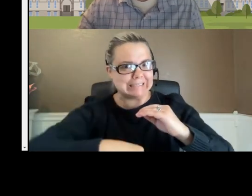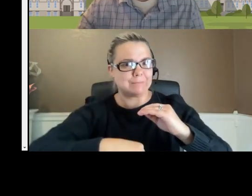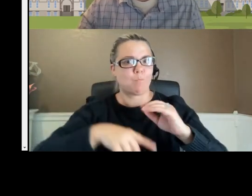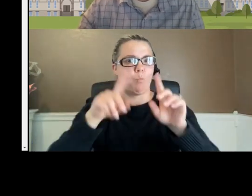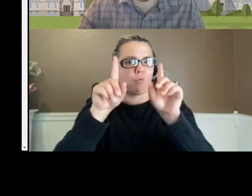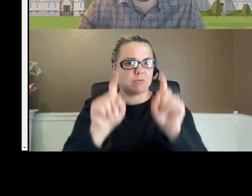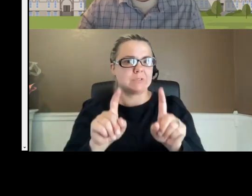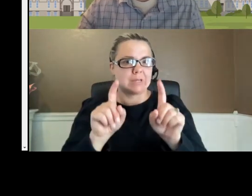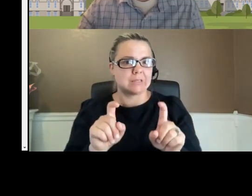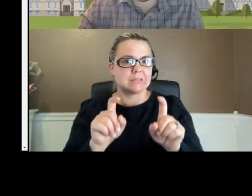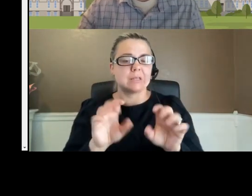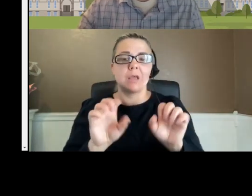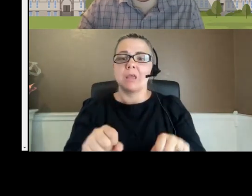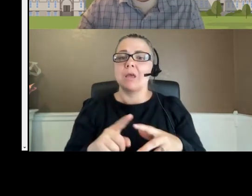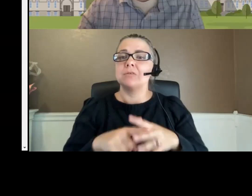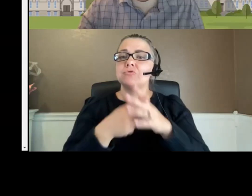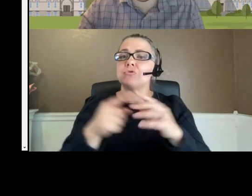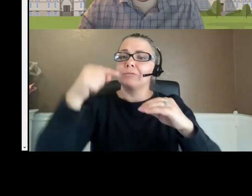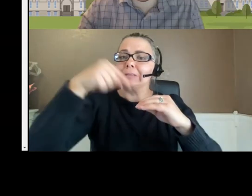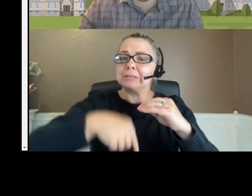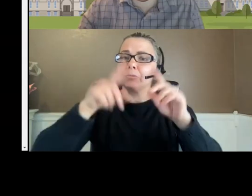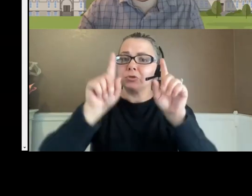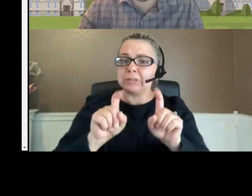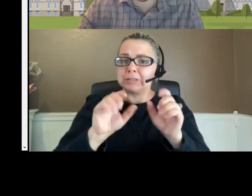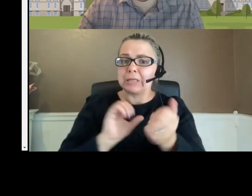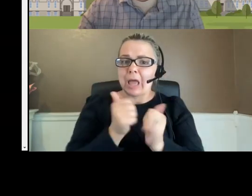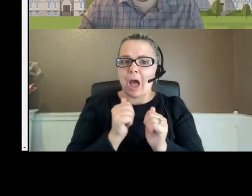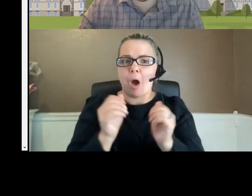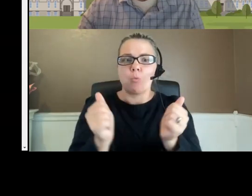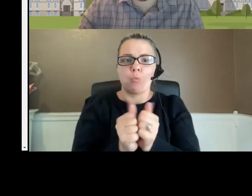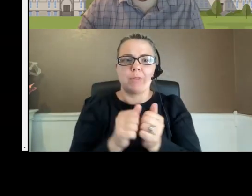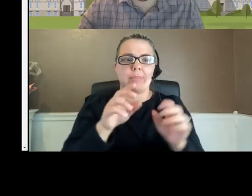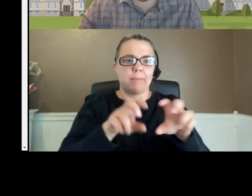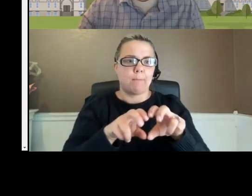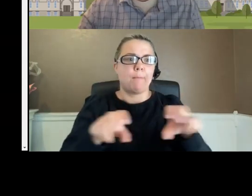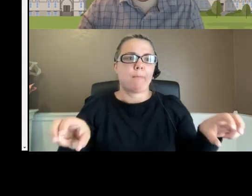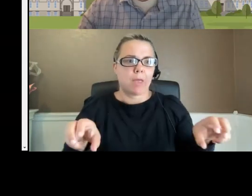start to do that is in the Details panel. It's going to provide additional information about